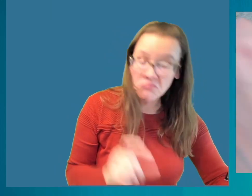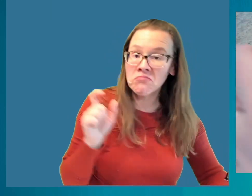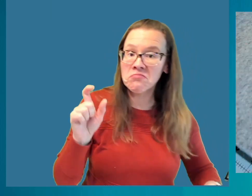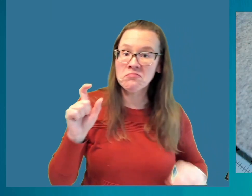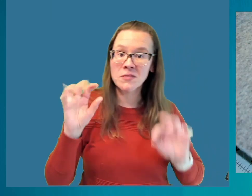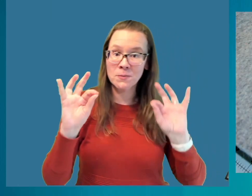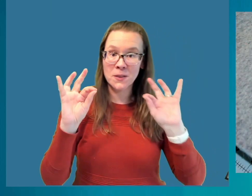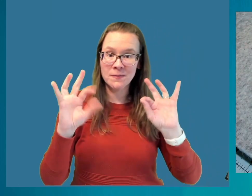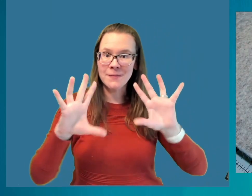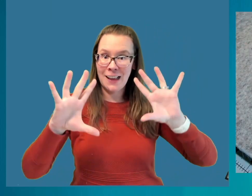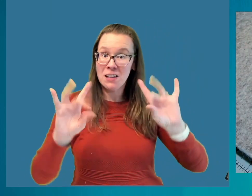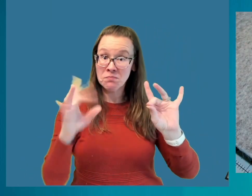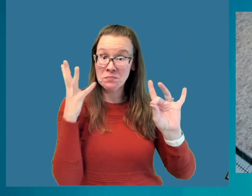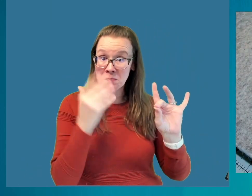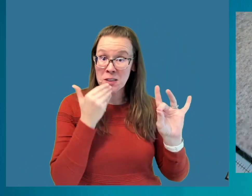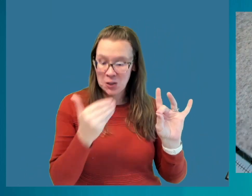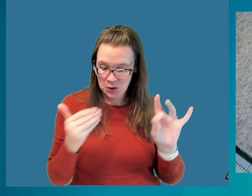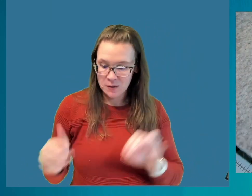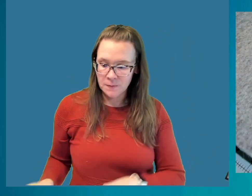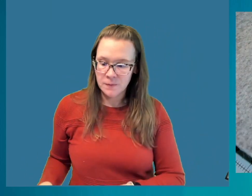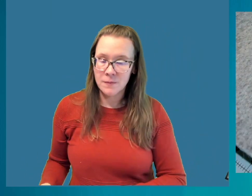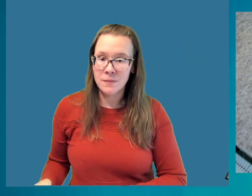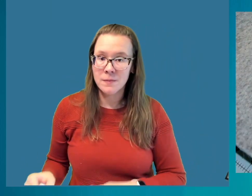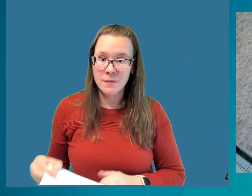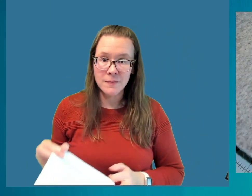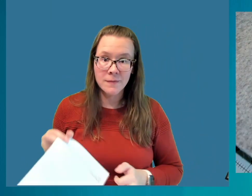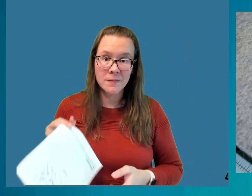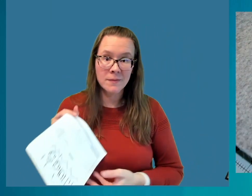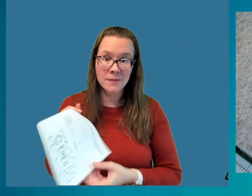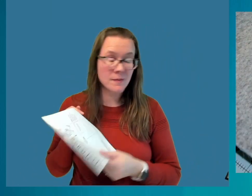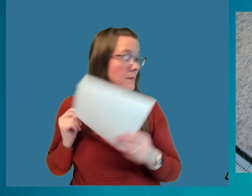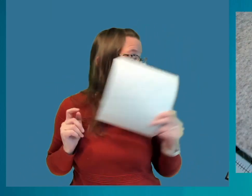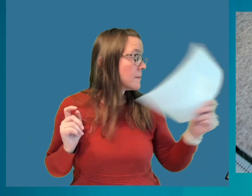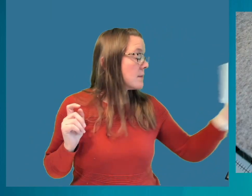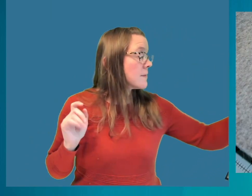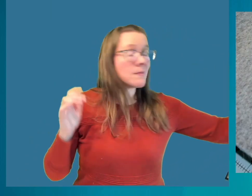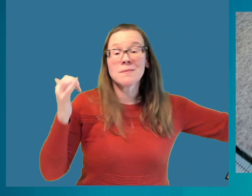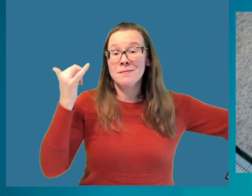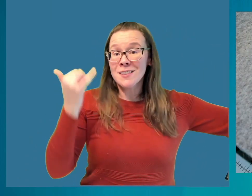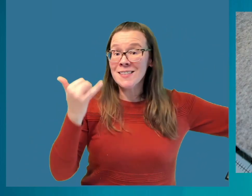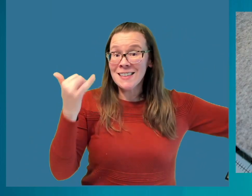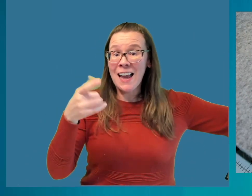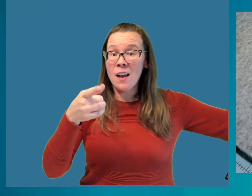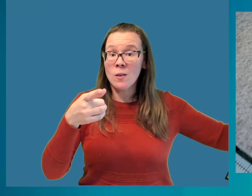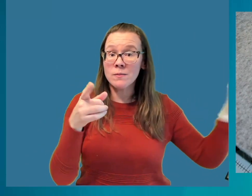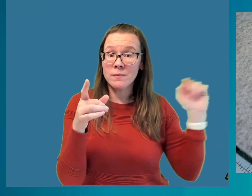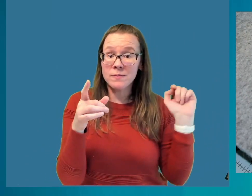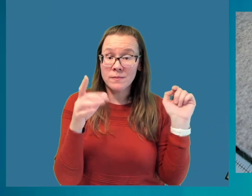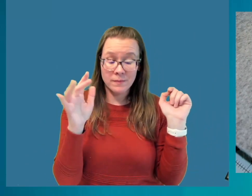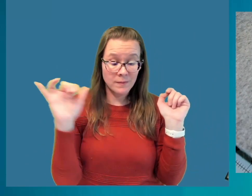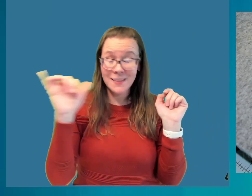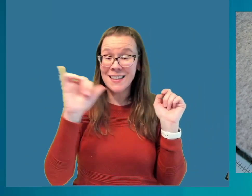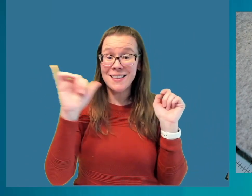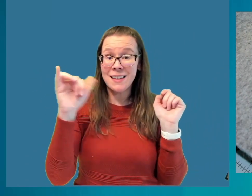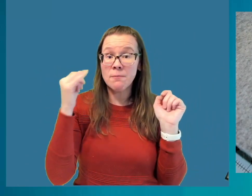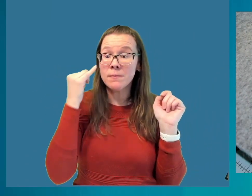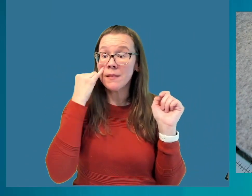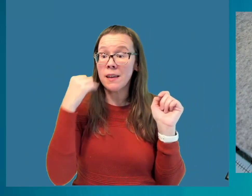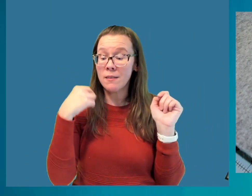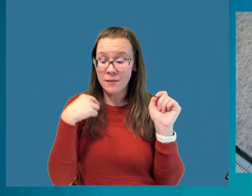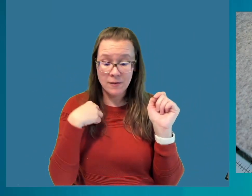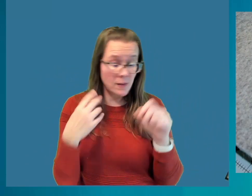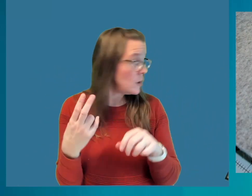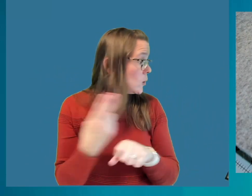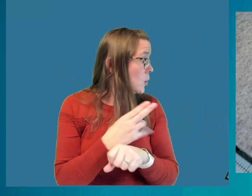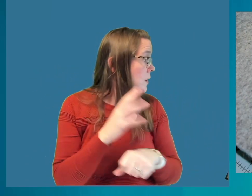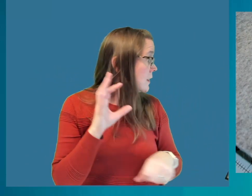sure that the edges are down. So I think it has, uh, fused on here pretty well.